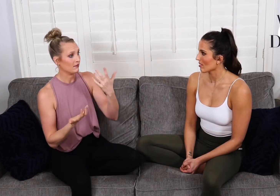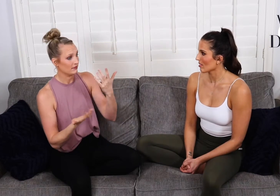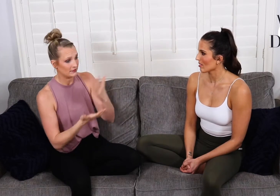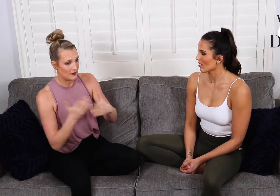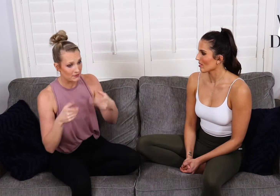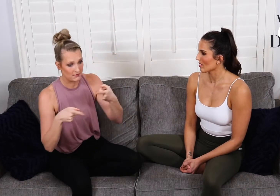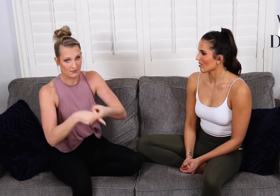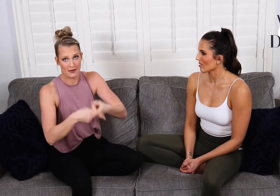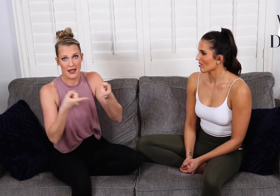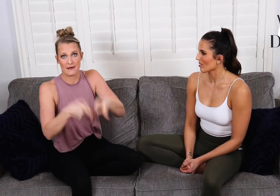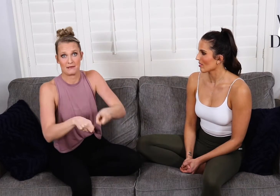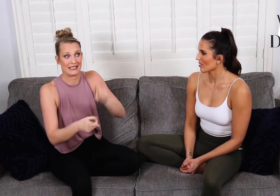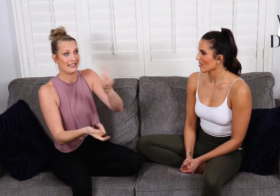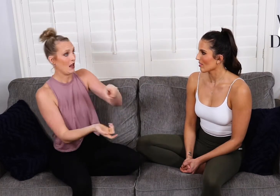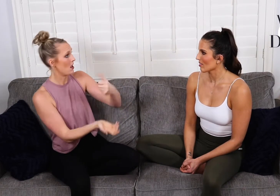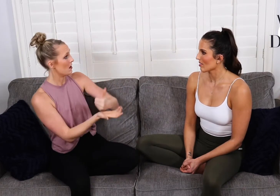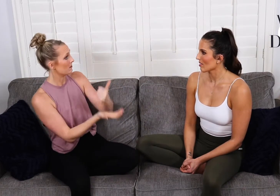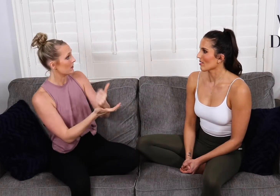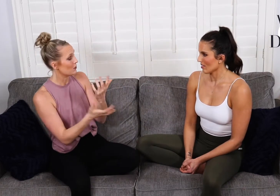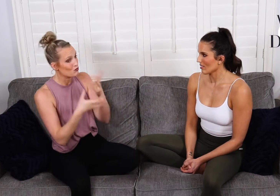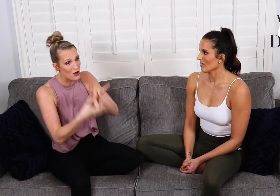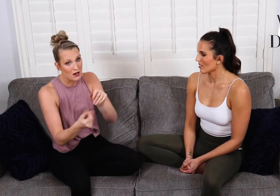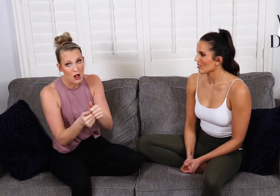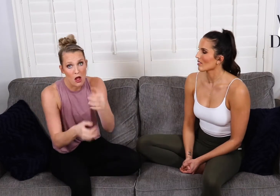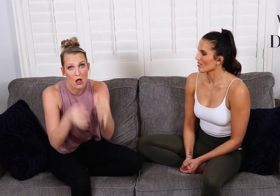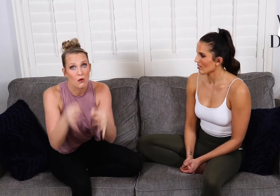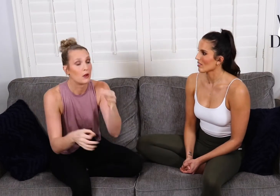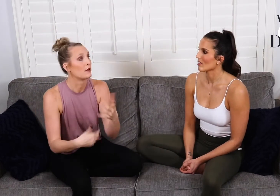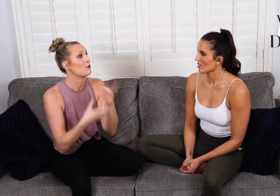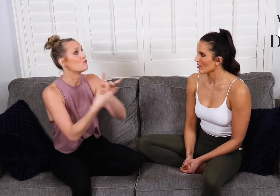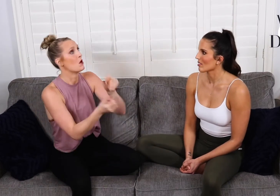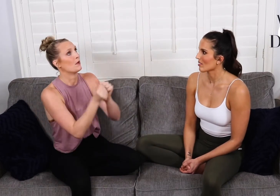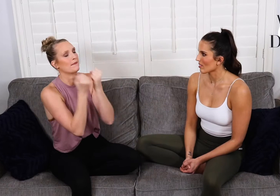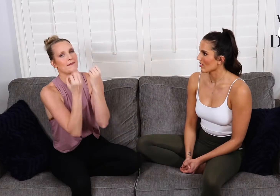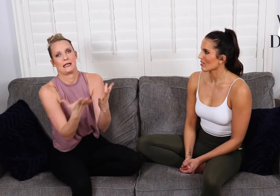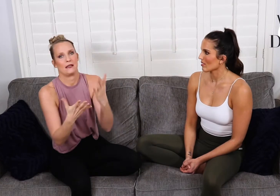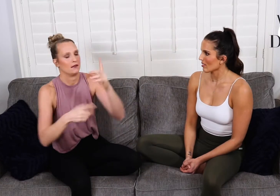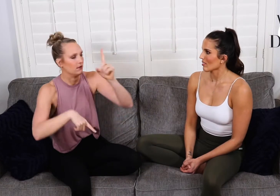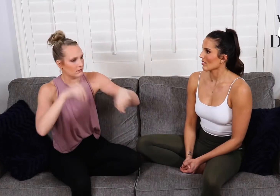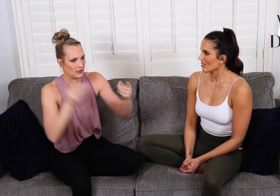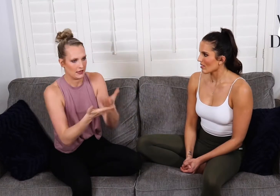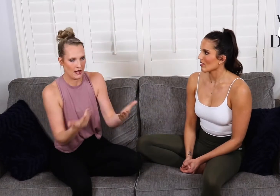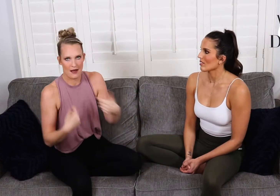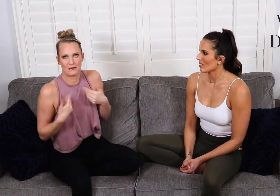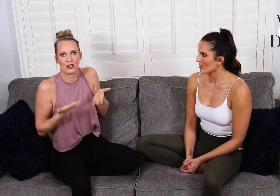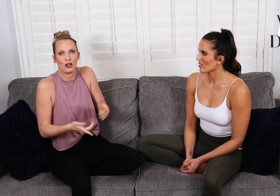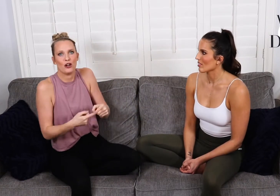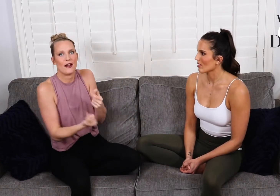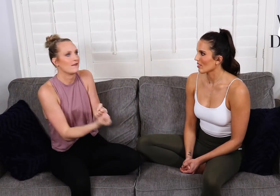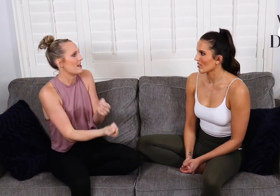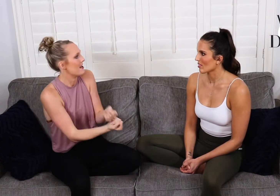had any issues and they needed assistance relating to courts or any different situations. I was